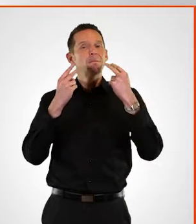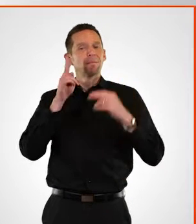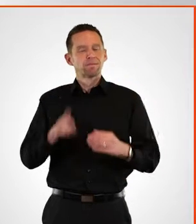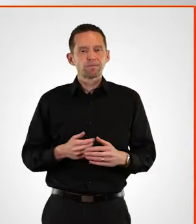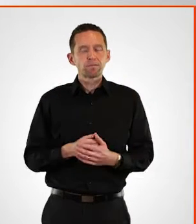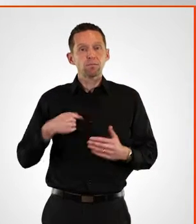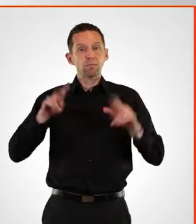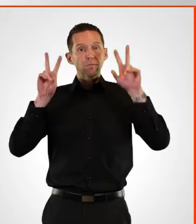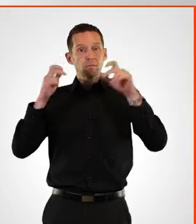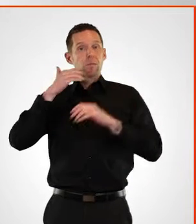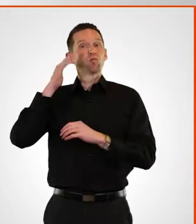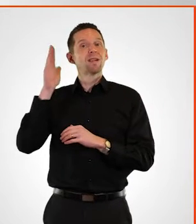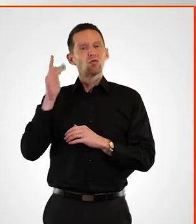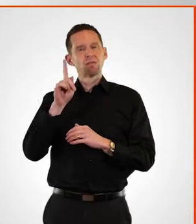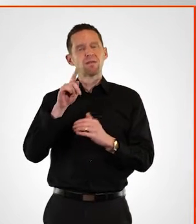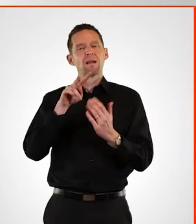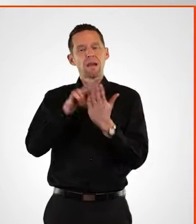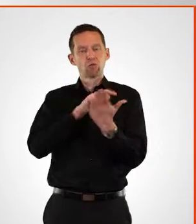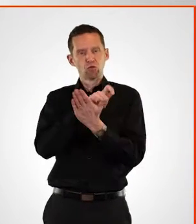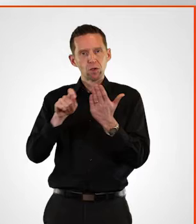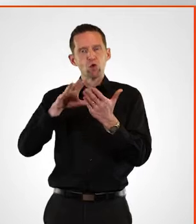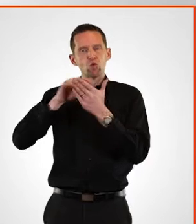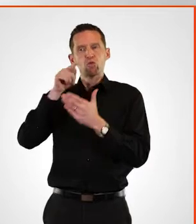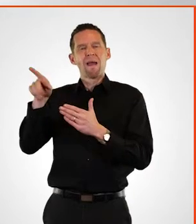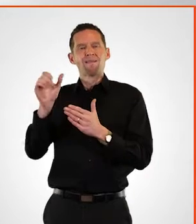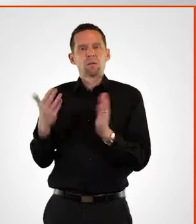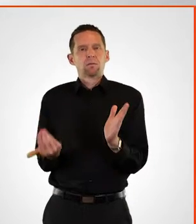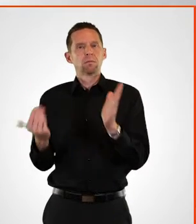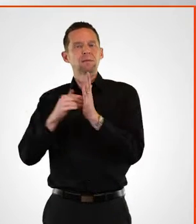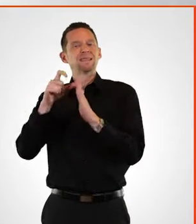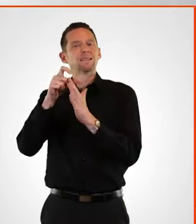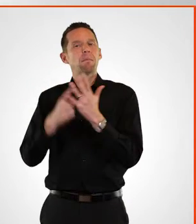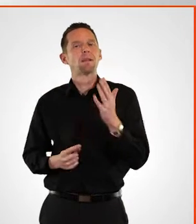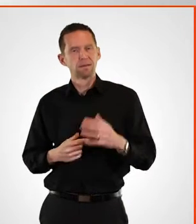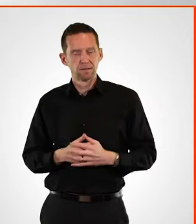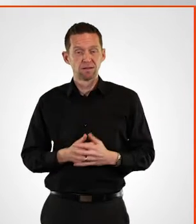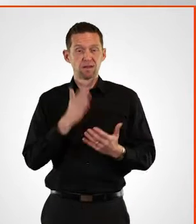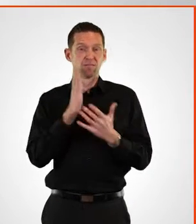Welcome back. The topic of this presentation is literacy and students with additional disabilities,